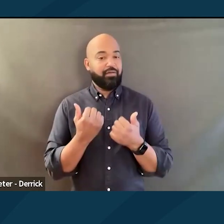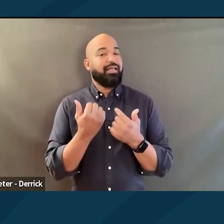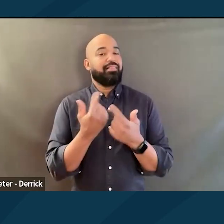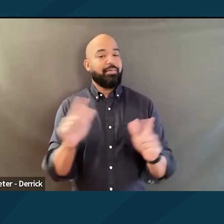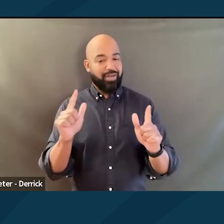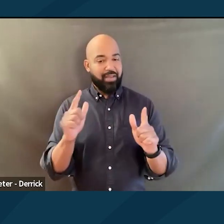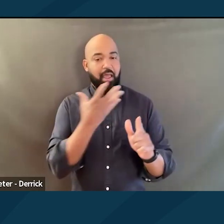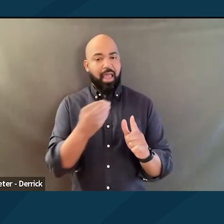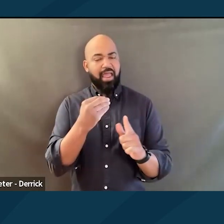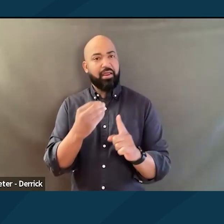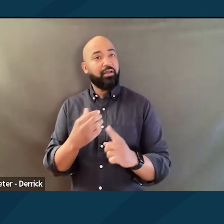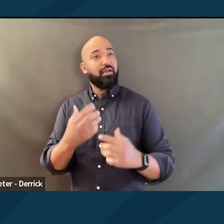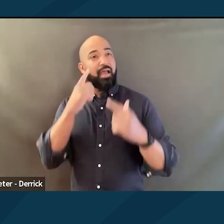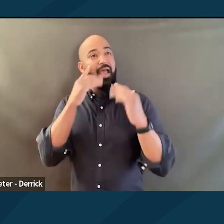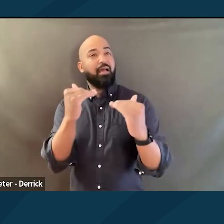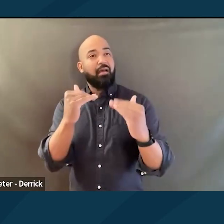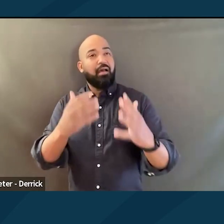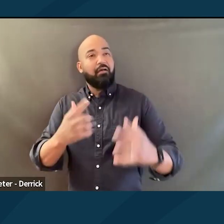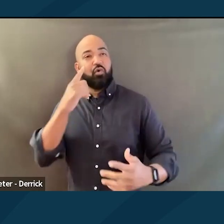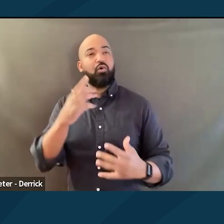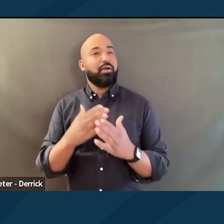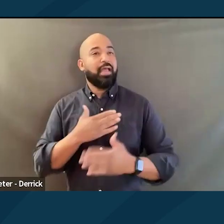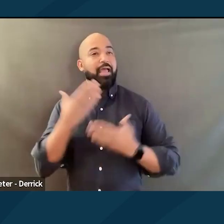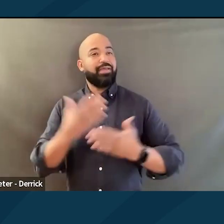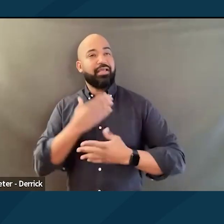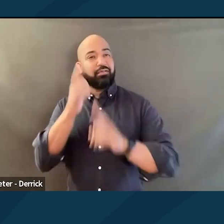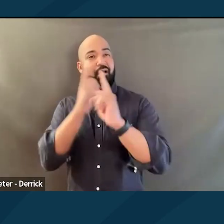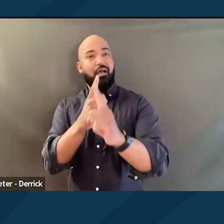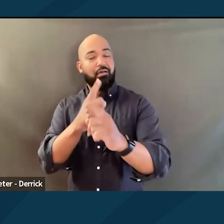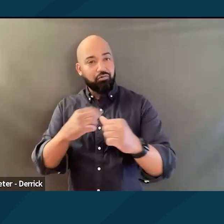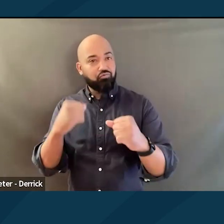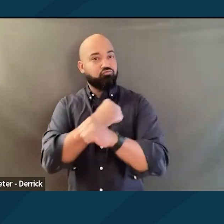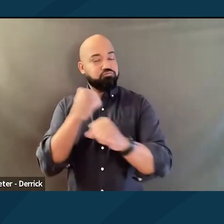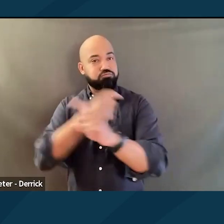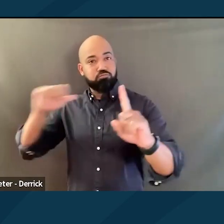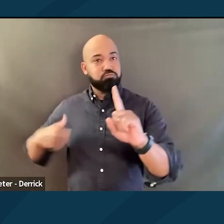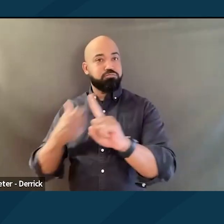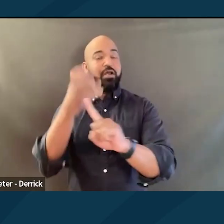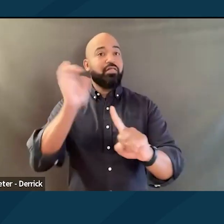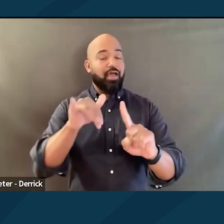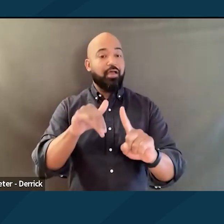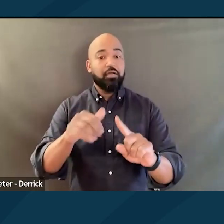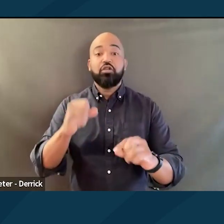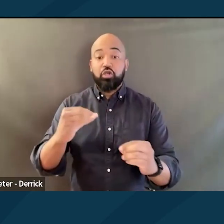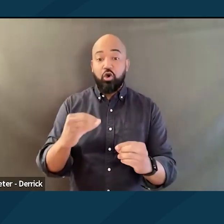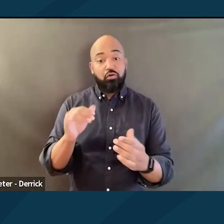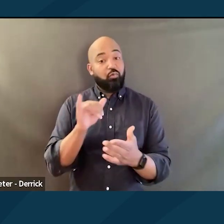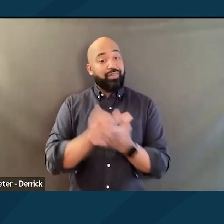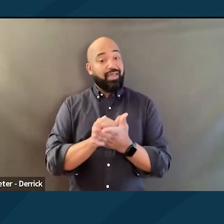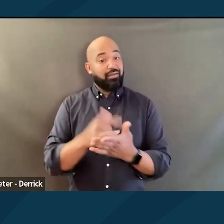And with that, I will close and open it up for questions. Thank you all for being here today.